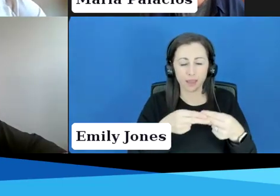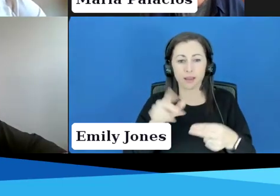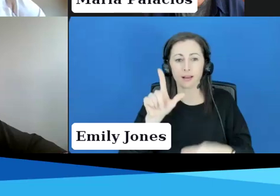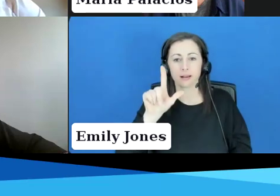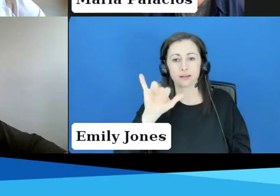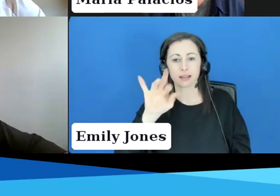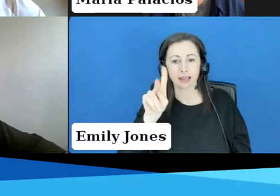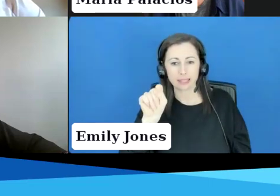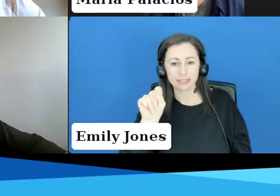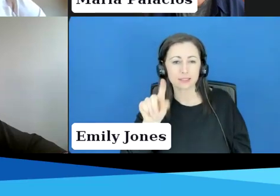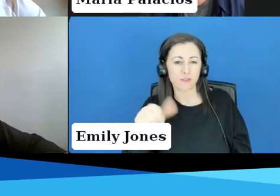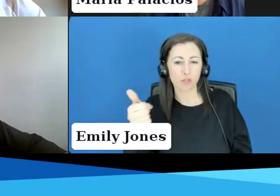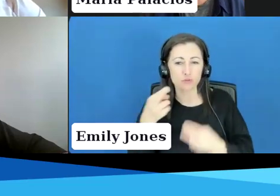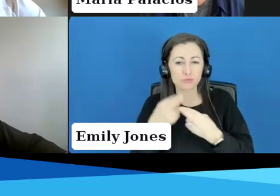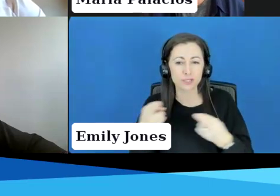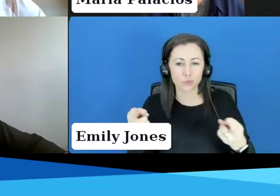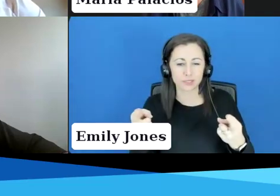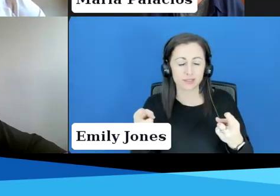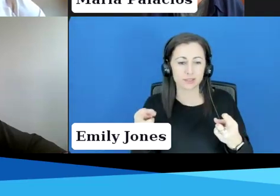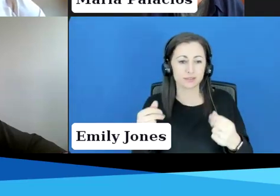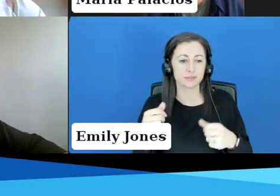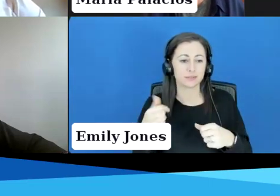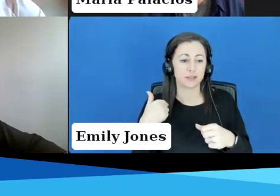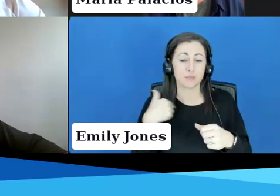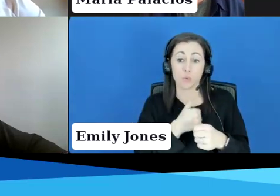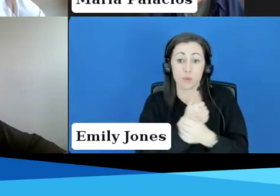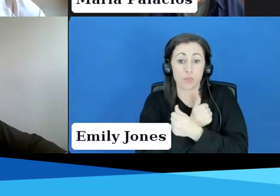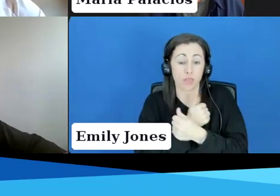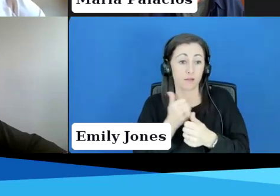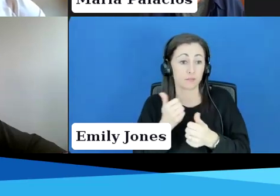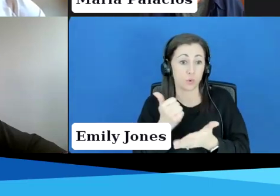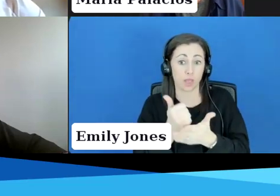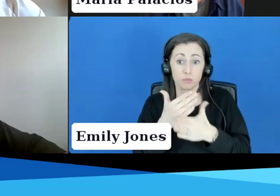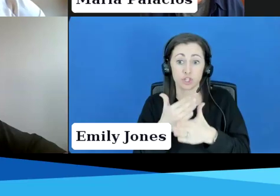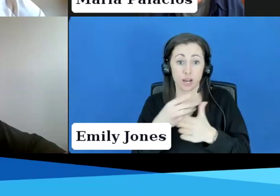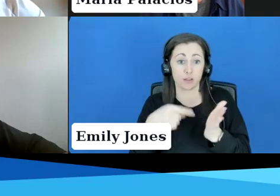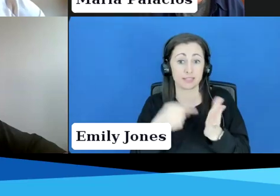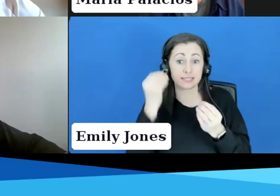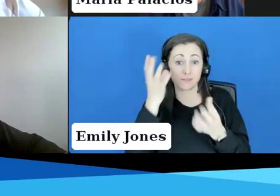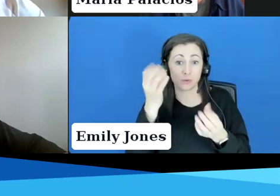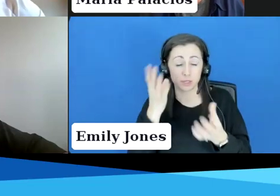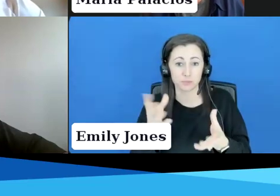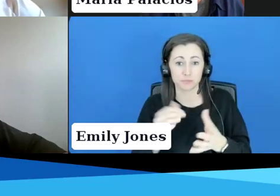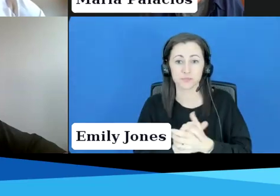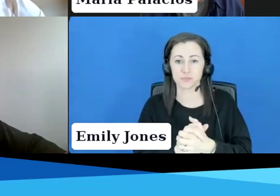But yes, we'd love people to help share this. Okay, I'm going to stop to share it with this.